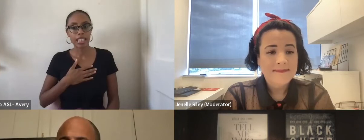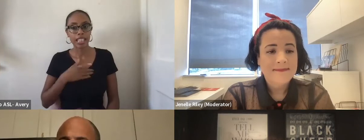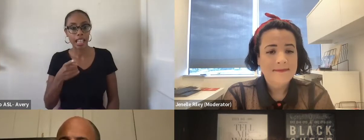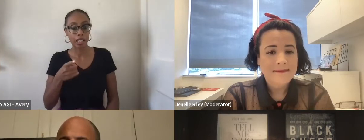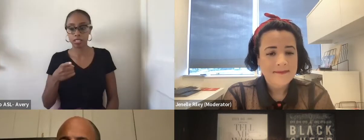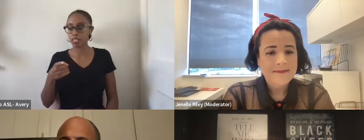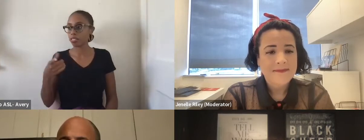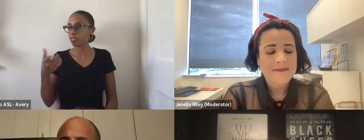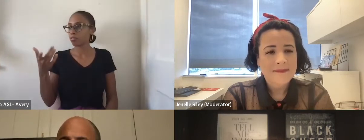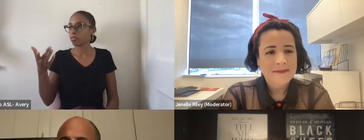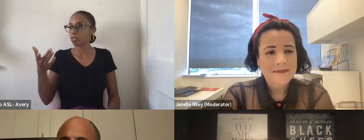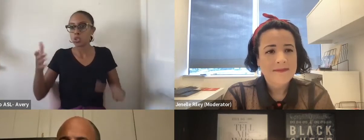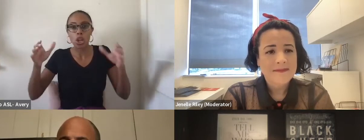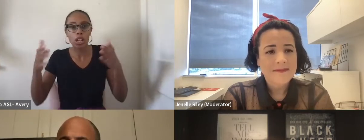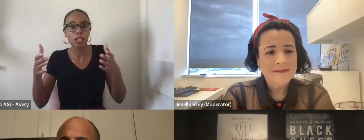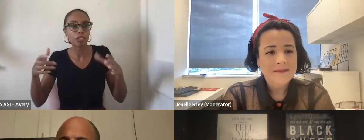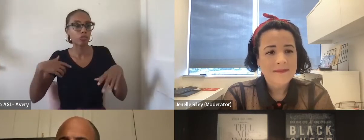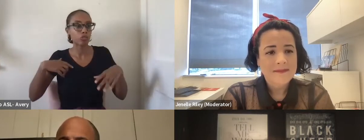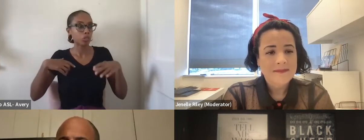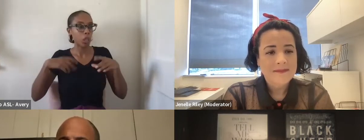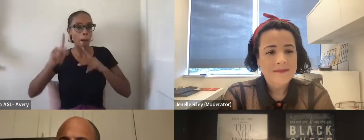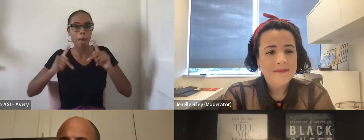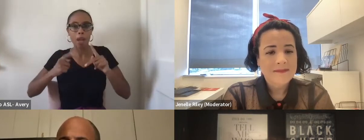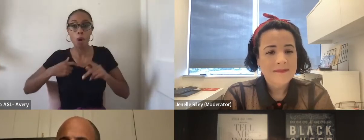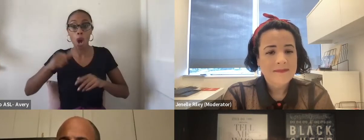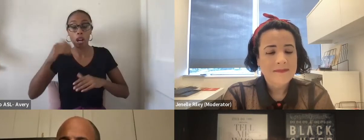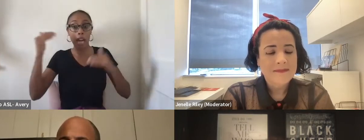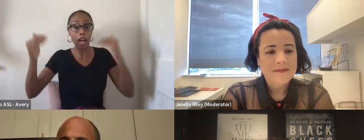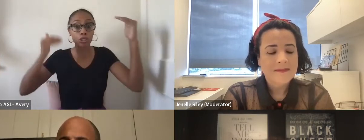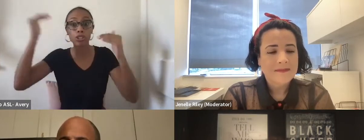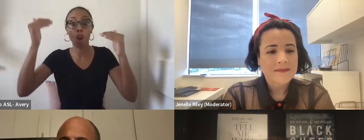And I remember as an 11-year-old feeling pretty confused as to what was happening.